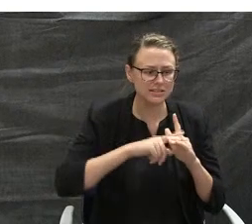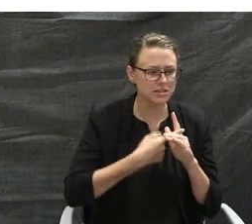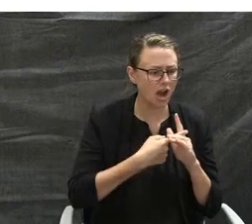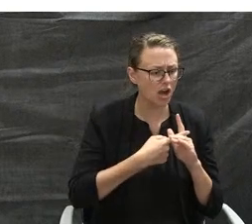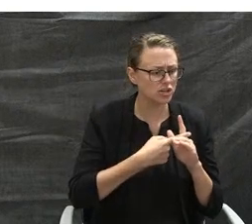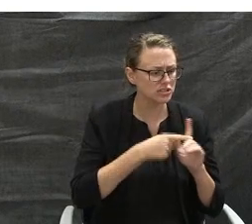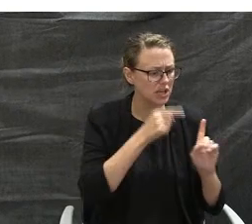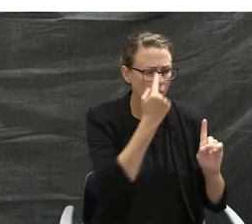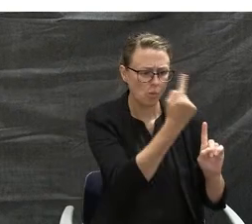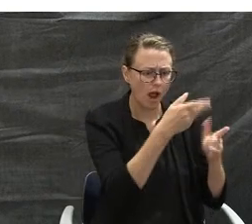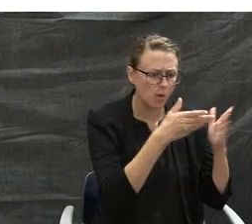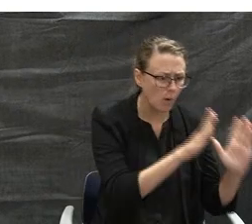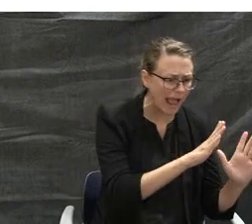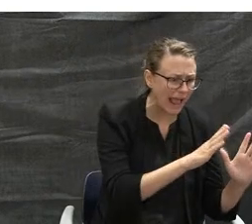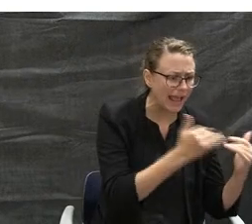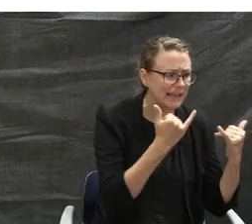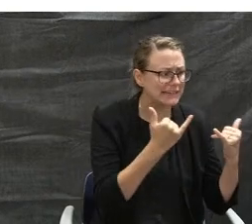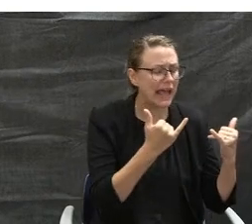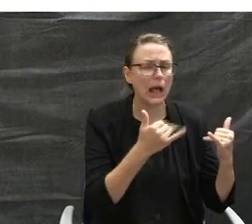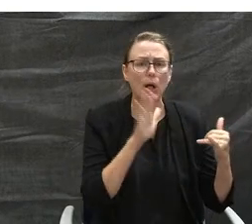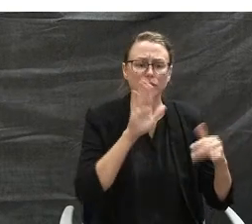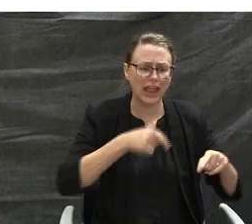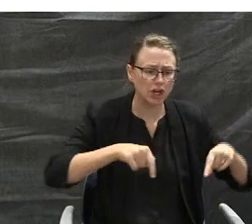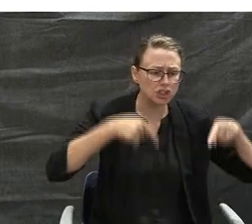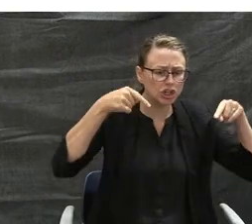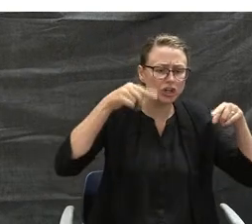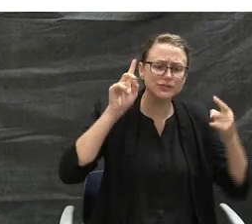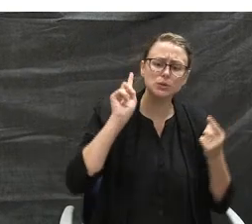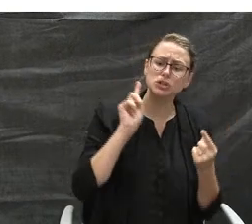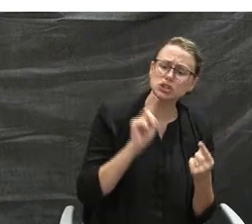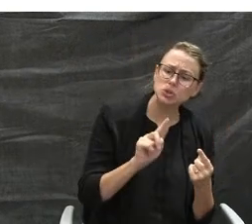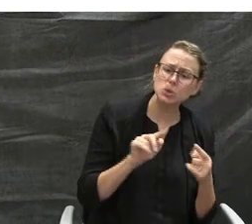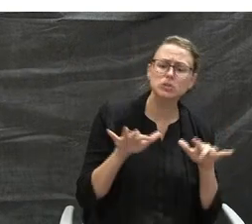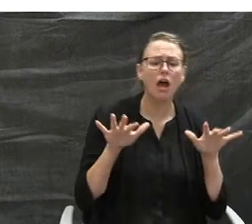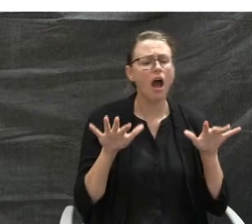their child being in school. They want to change to the in